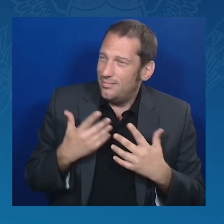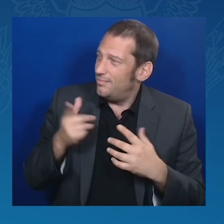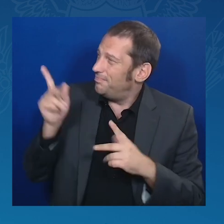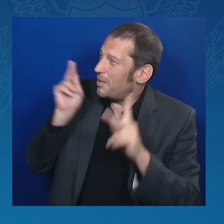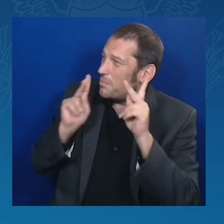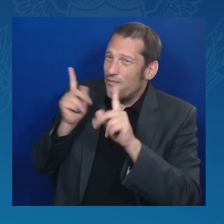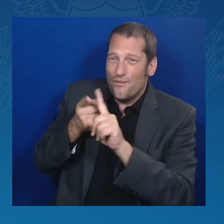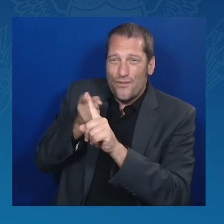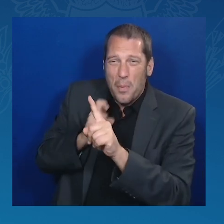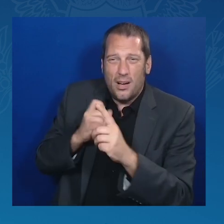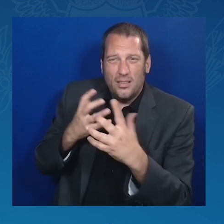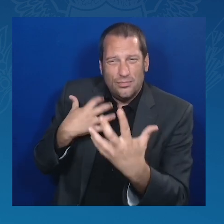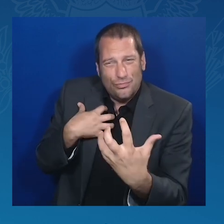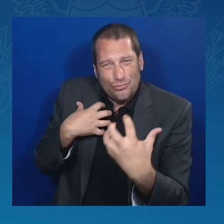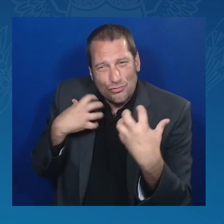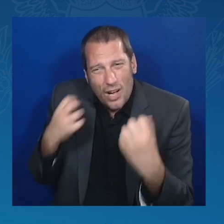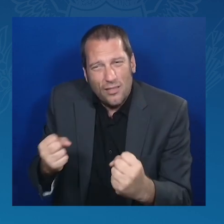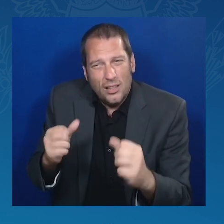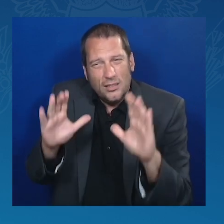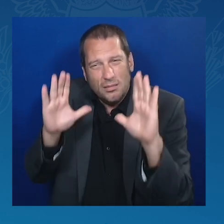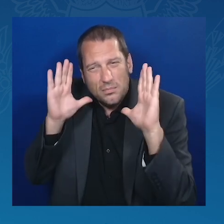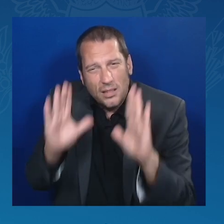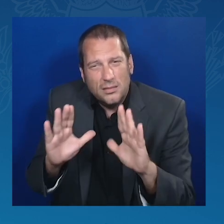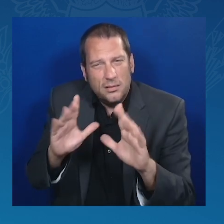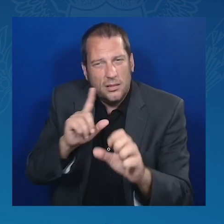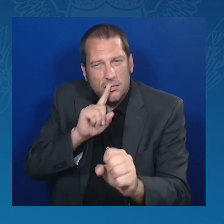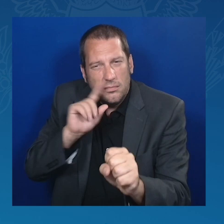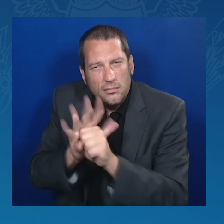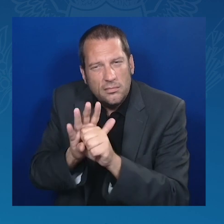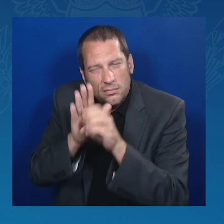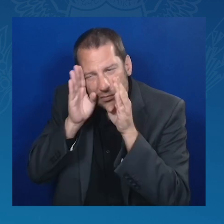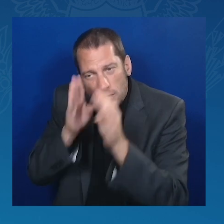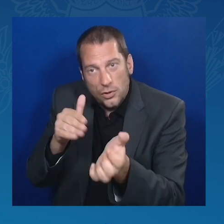And I've been so inspired by women who are stepping forward to share their own experiences.